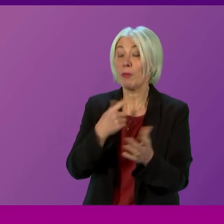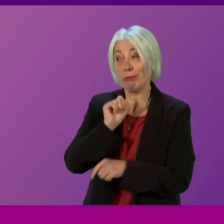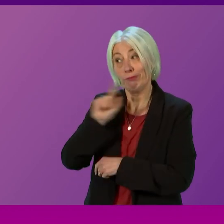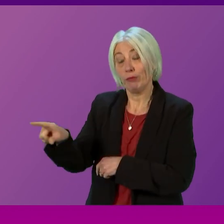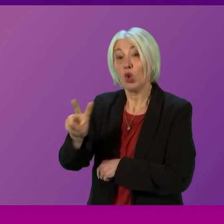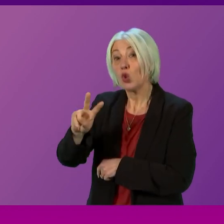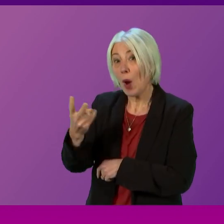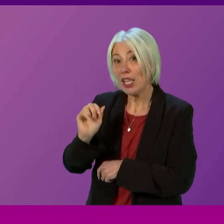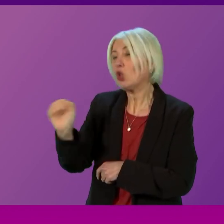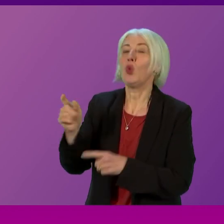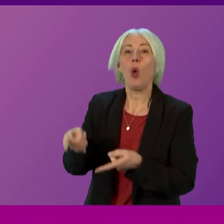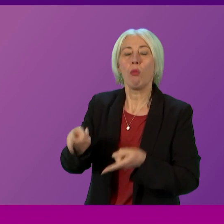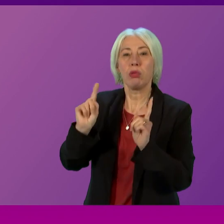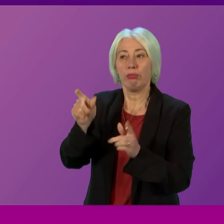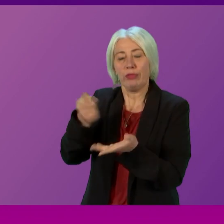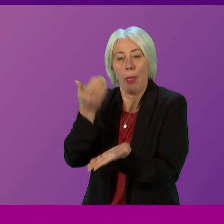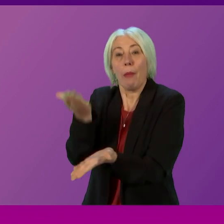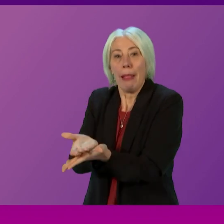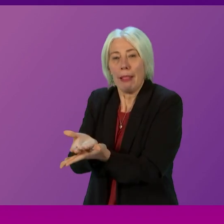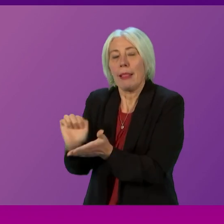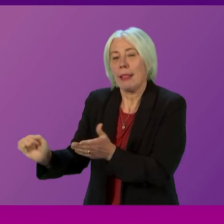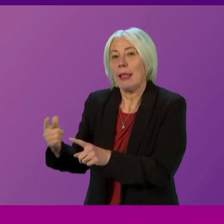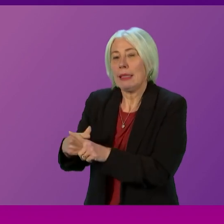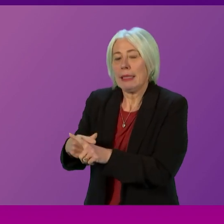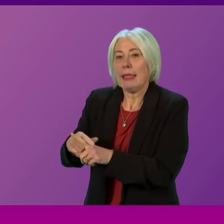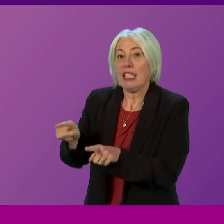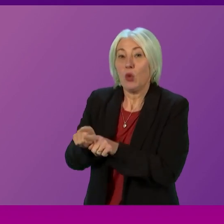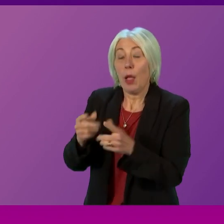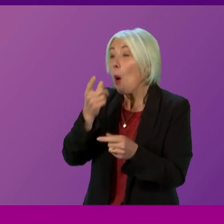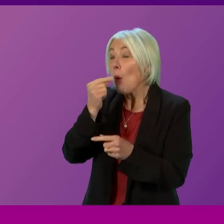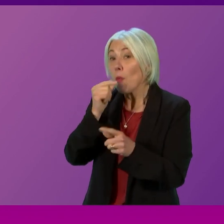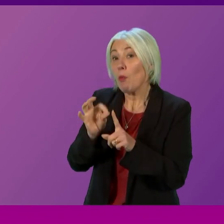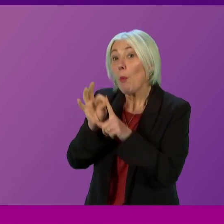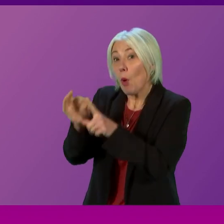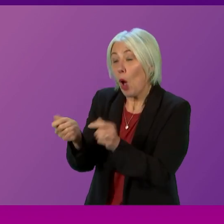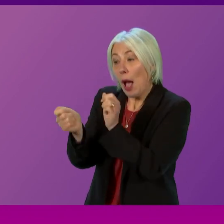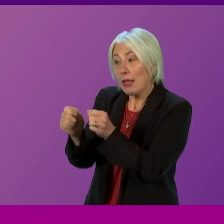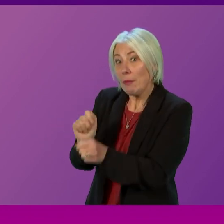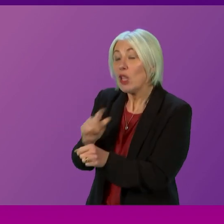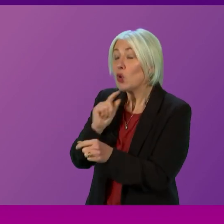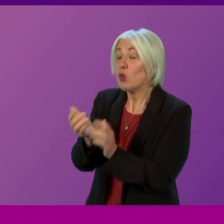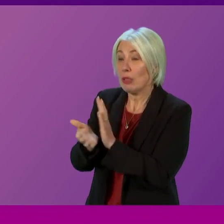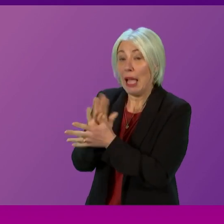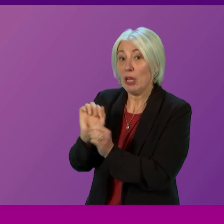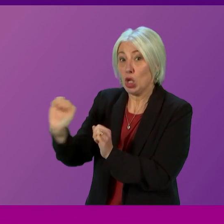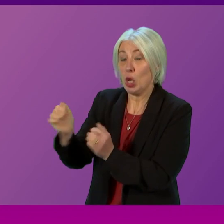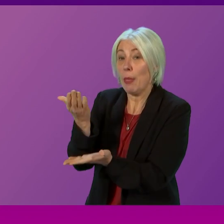of the bill, including with proposed amendments to limit its damage, but to date there has been